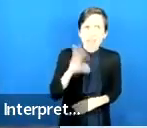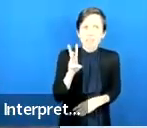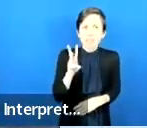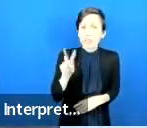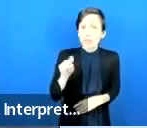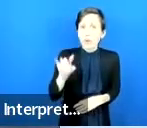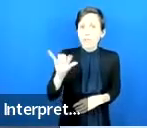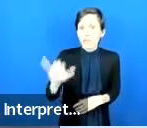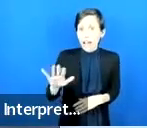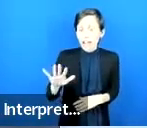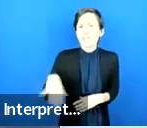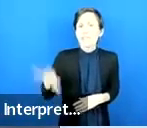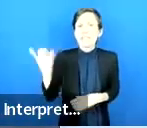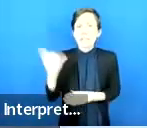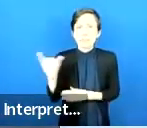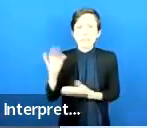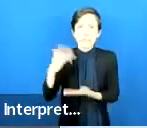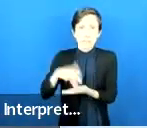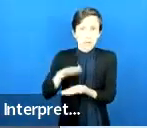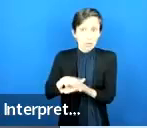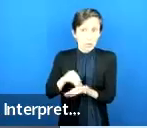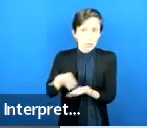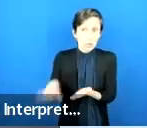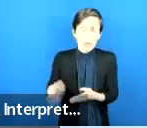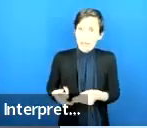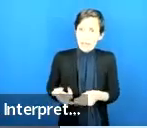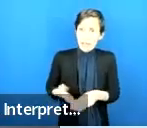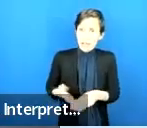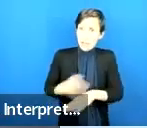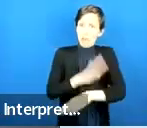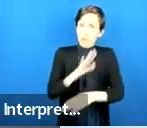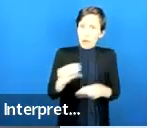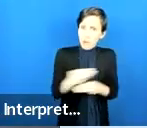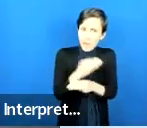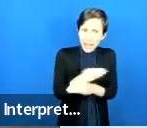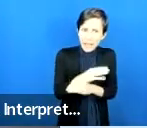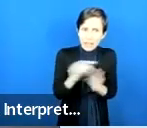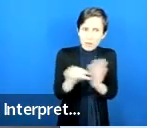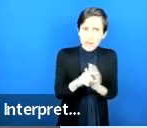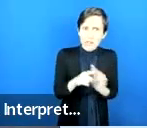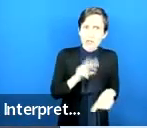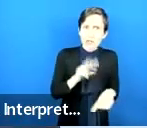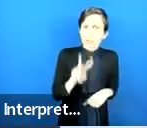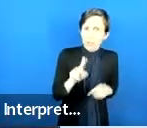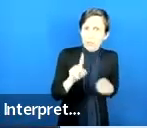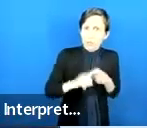of Ypsilanti community middle school students improved their math enrichment grades between two to 10 letter grades.